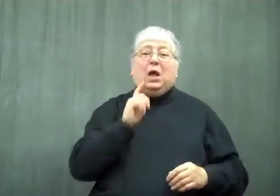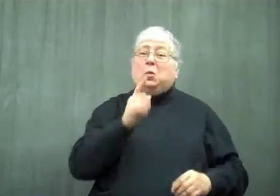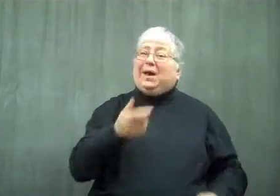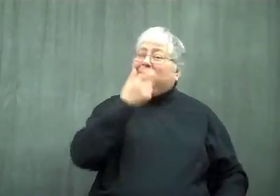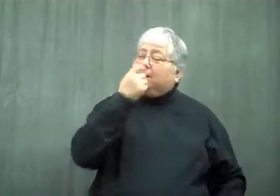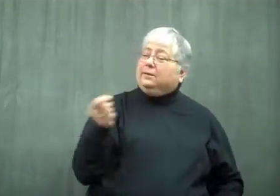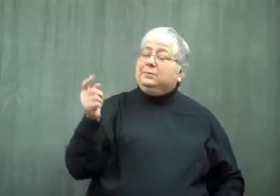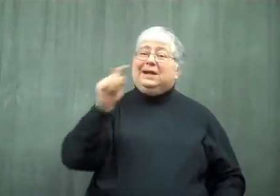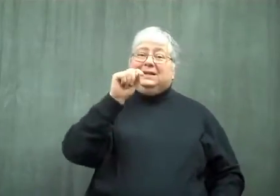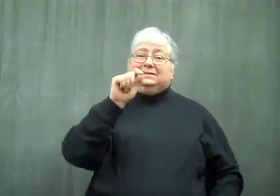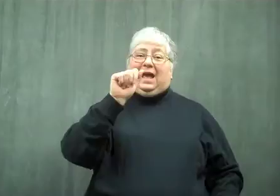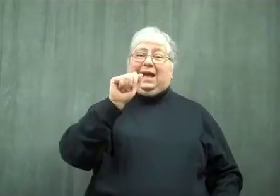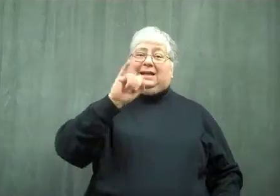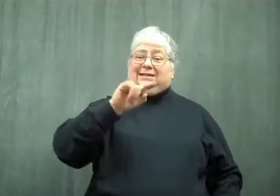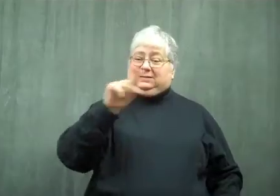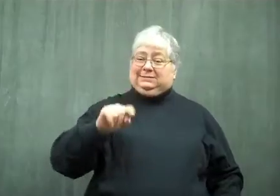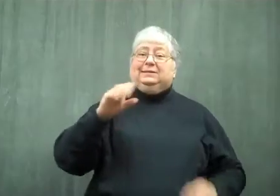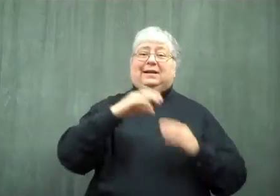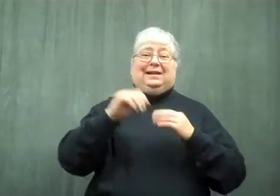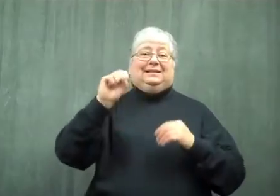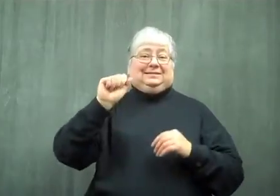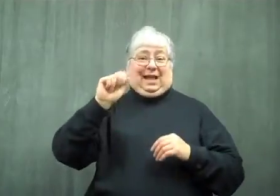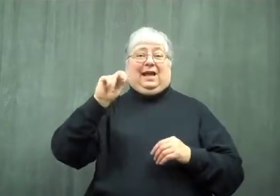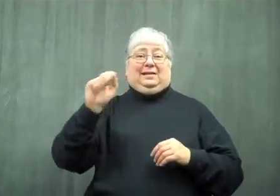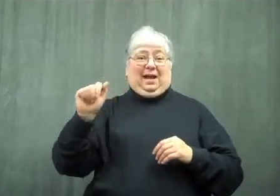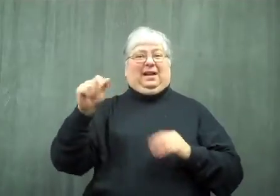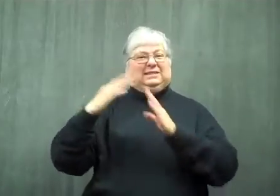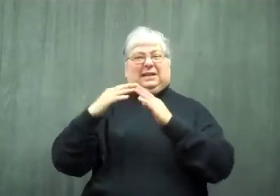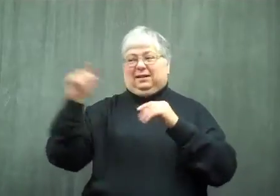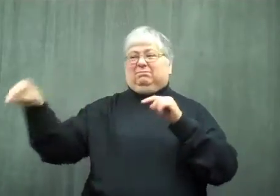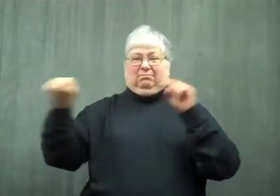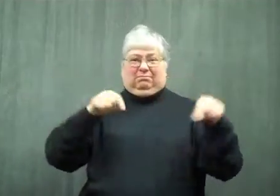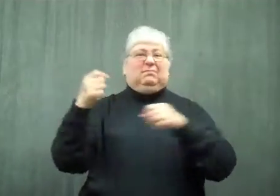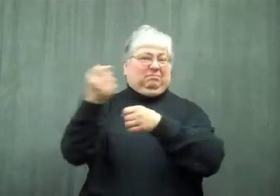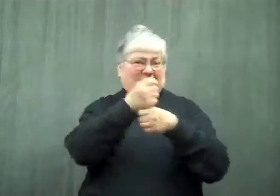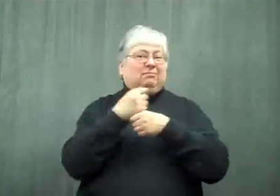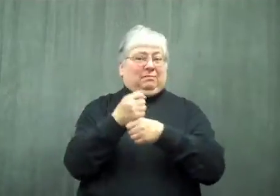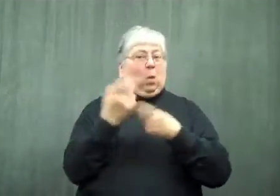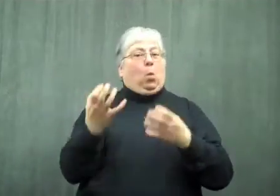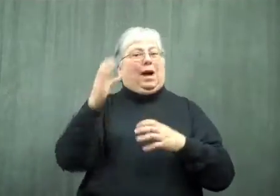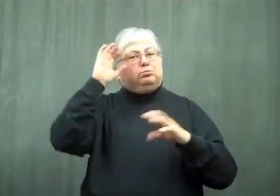The interesting thing is that in Sana and Taiz, the protesters wanted the President removed.